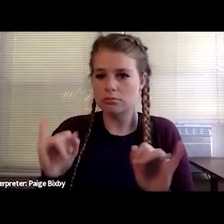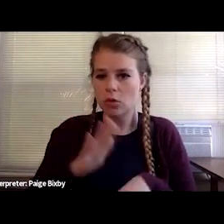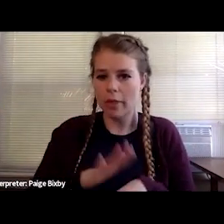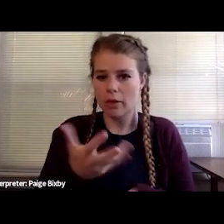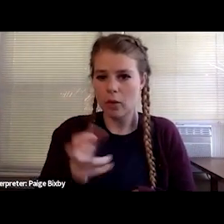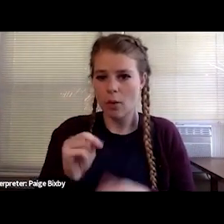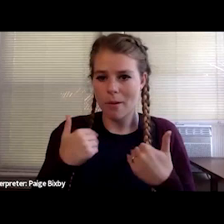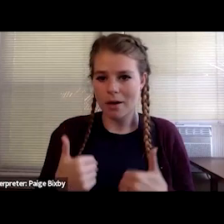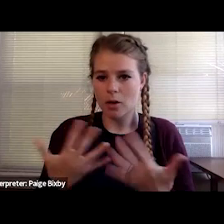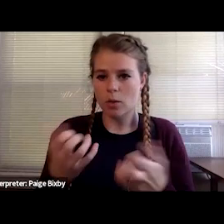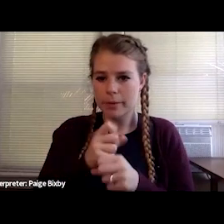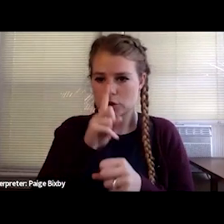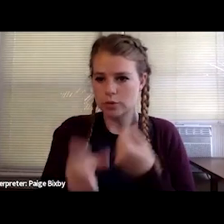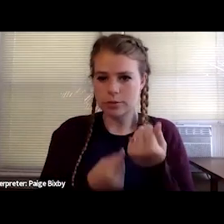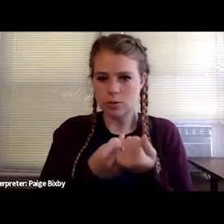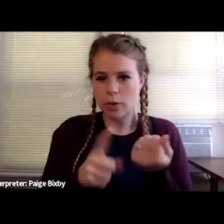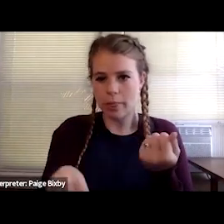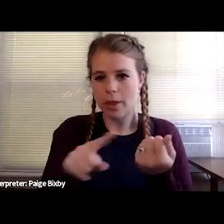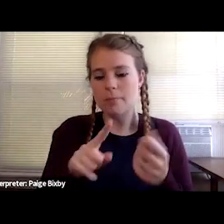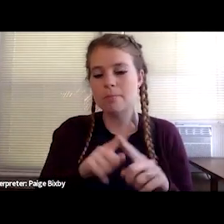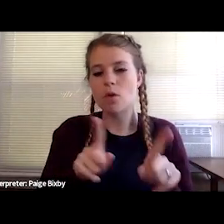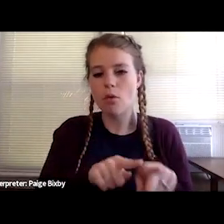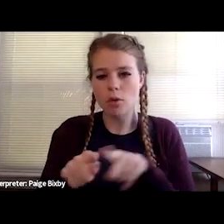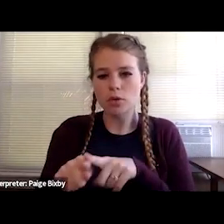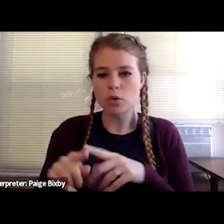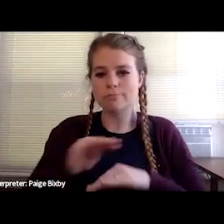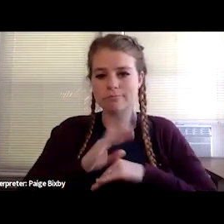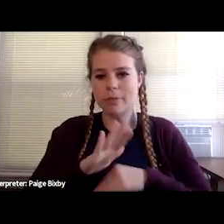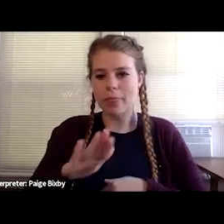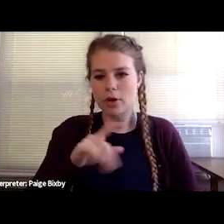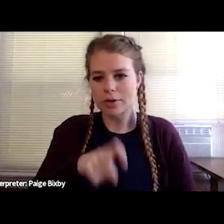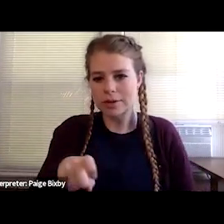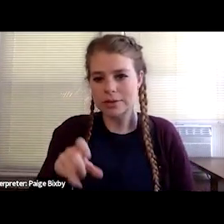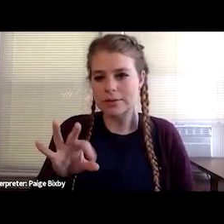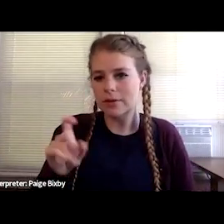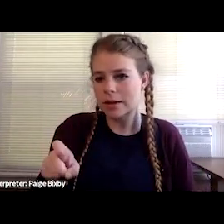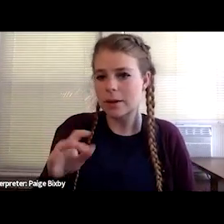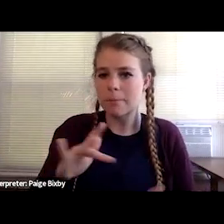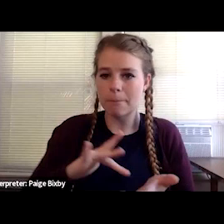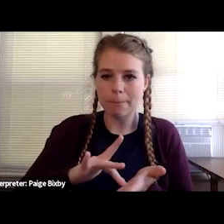and we wanna make sure we're able to support them, but also, you know, meet their needs if they need, you know, medical touchdown touch points.